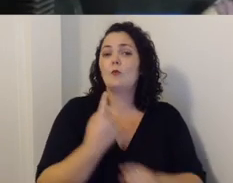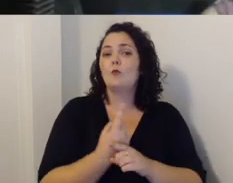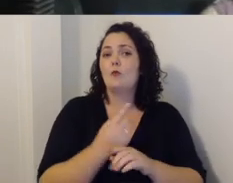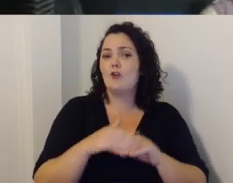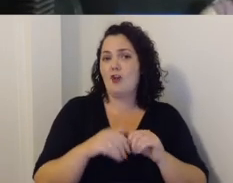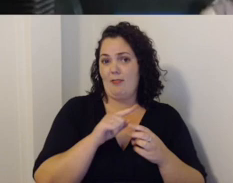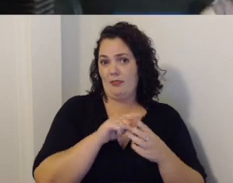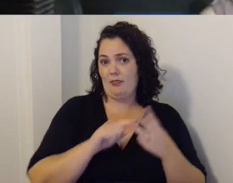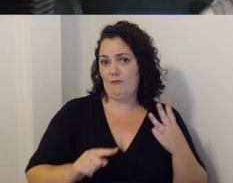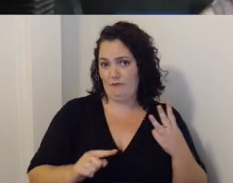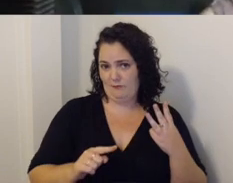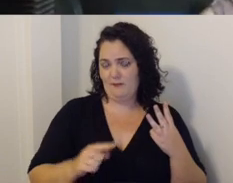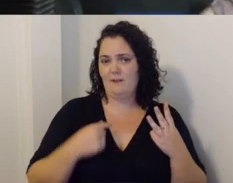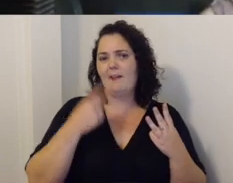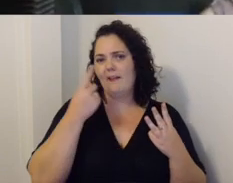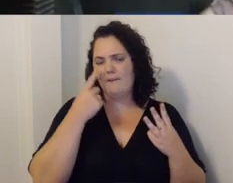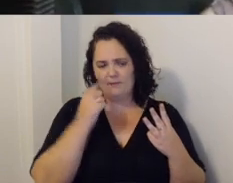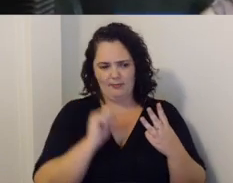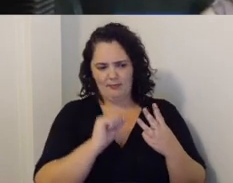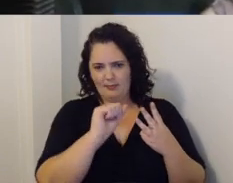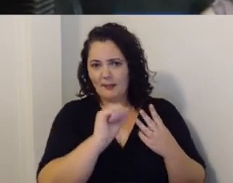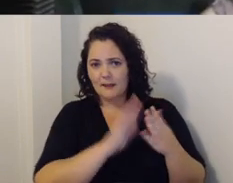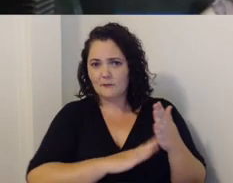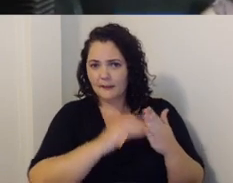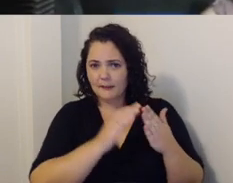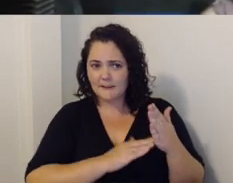those painters tonight and look at three of their paintings and talk about some of the qualities of